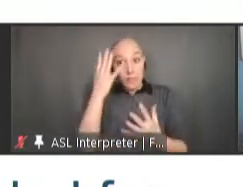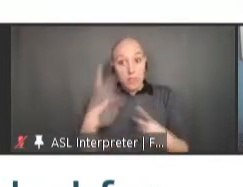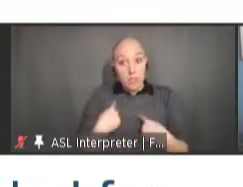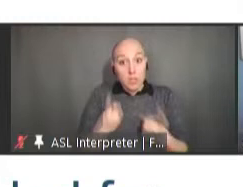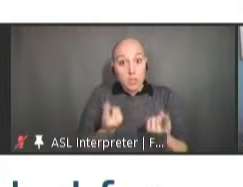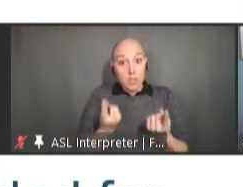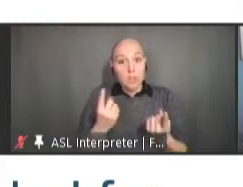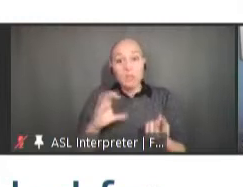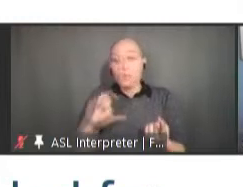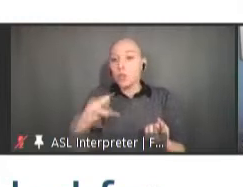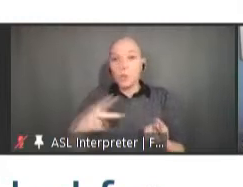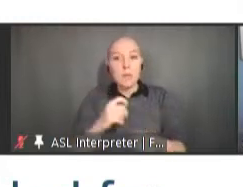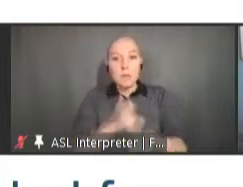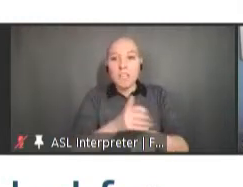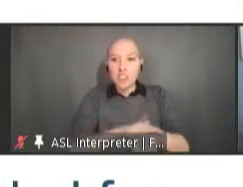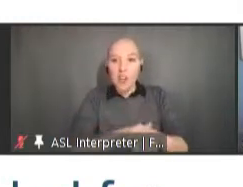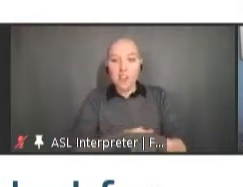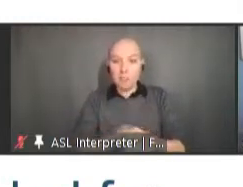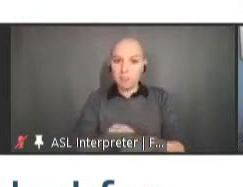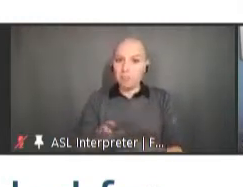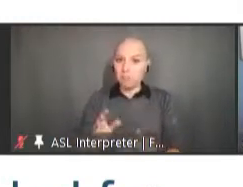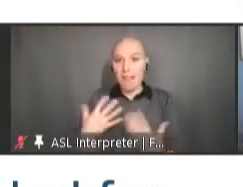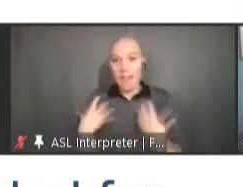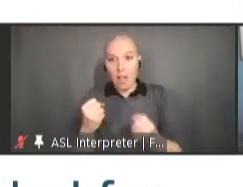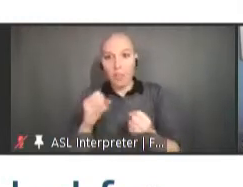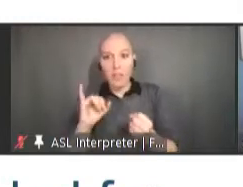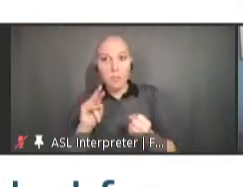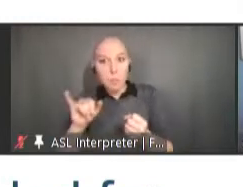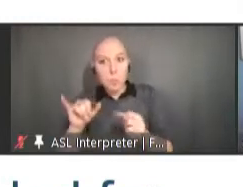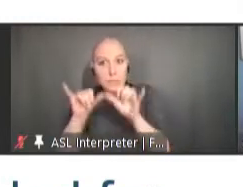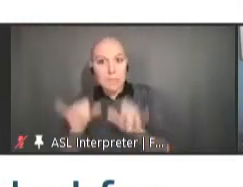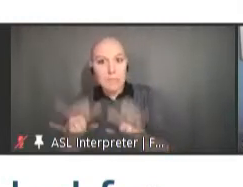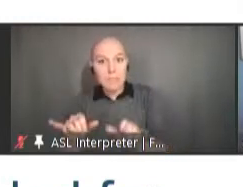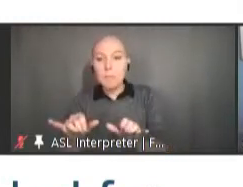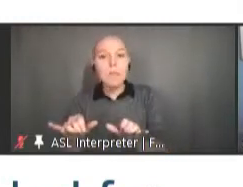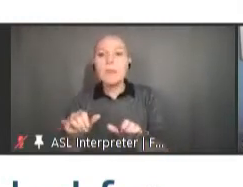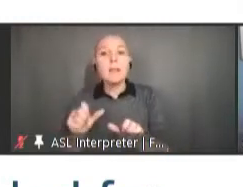intact immune system is unlikely to have the same meaning in immunocompromised individuals